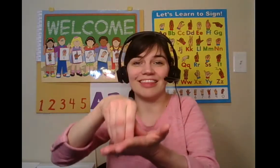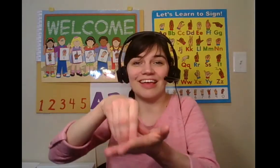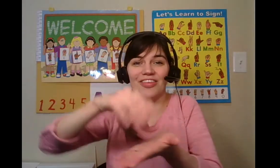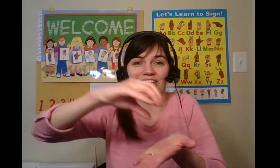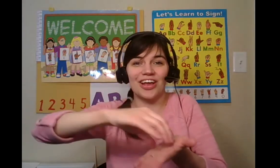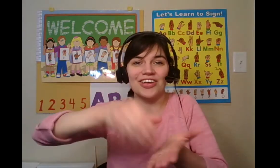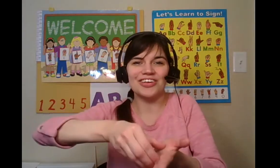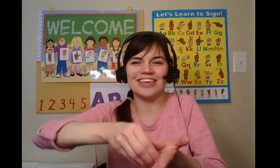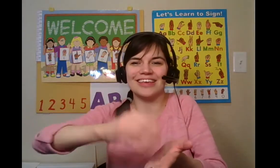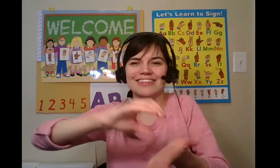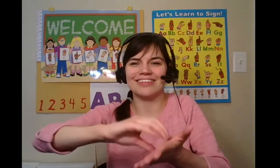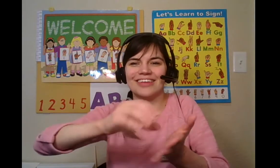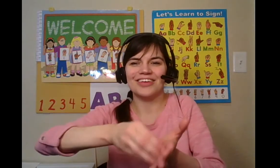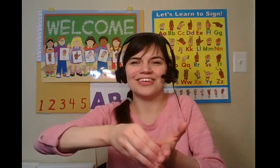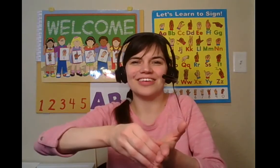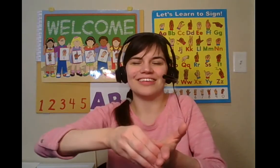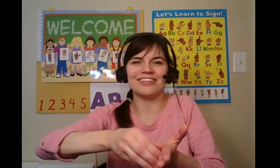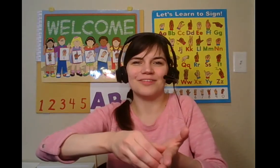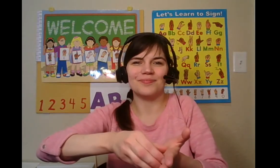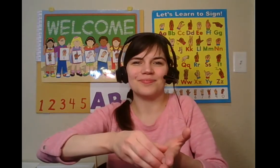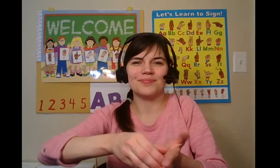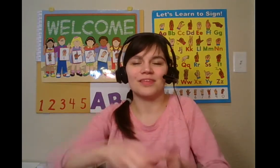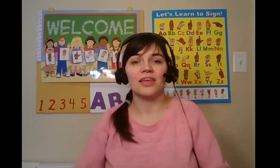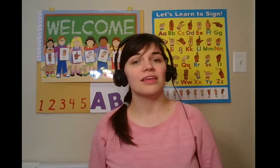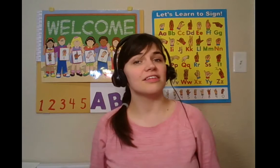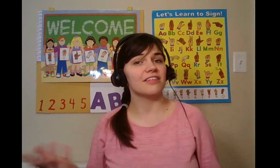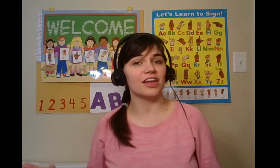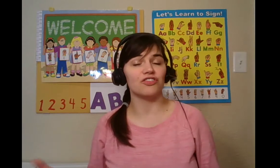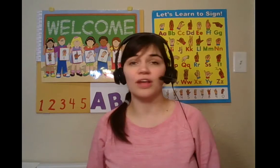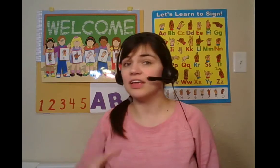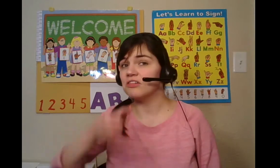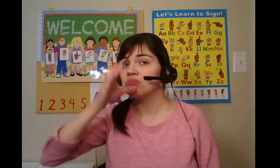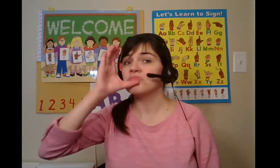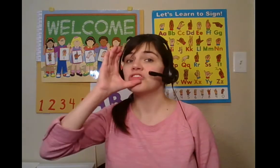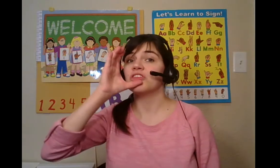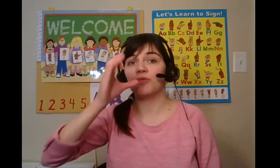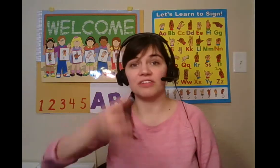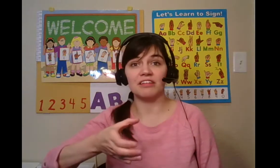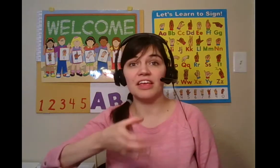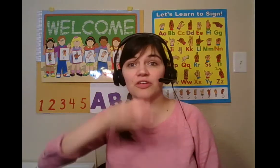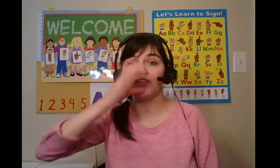the other: cookies. Cookies. To sign drink, just pretend like you're drinking